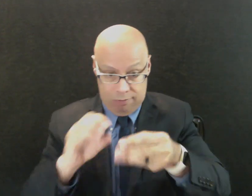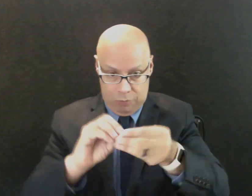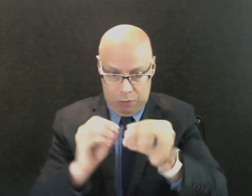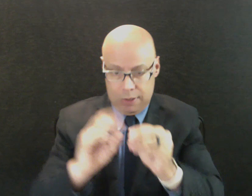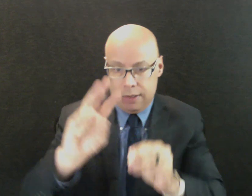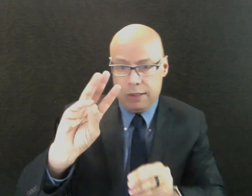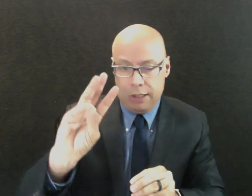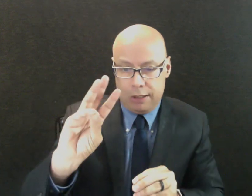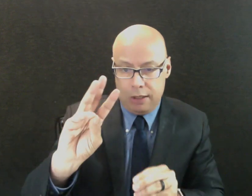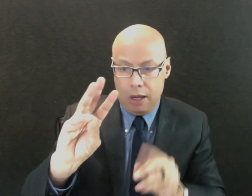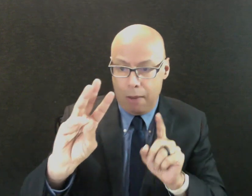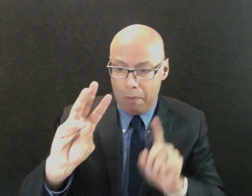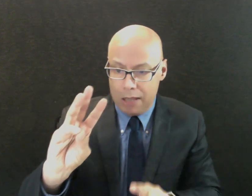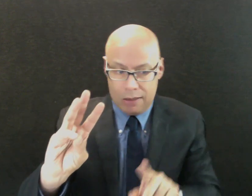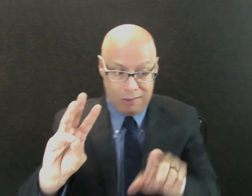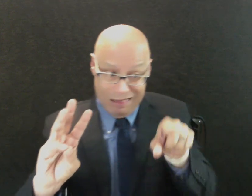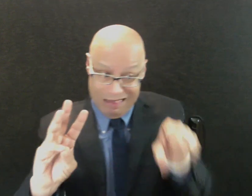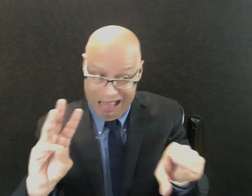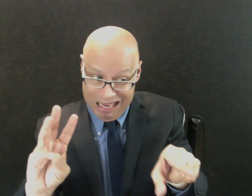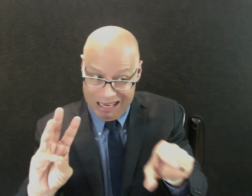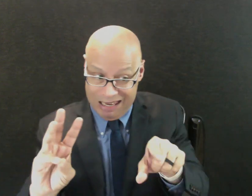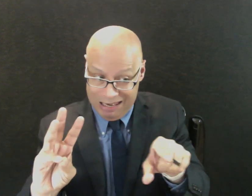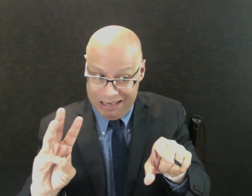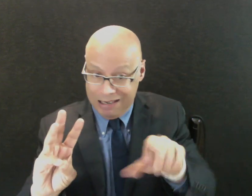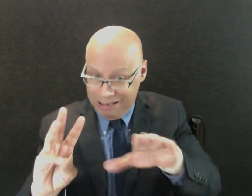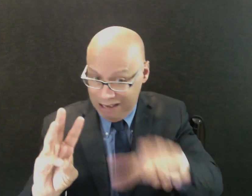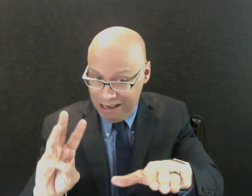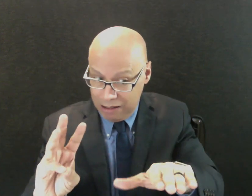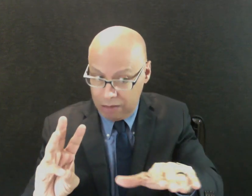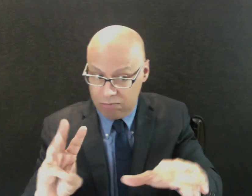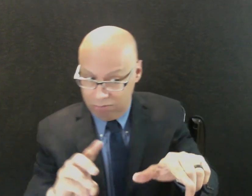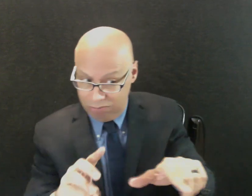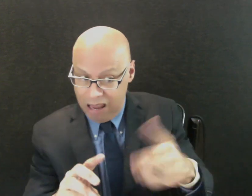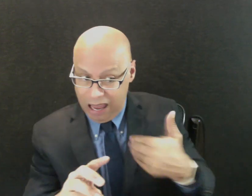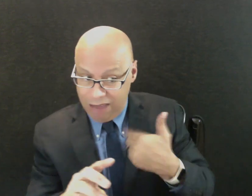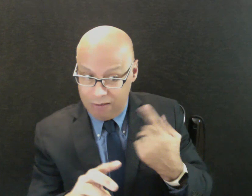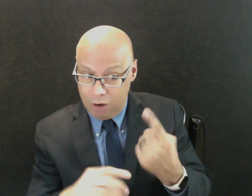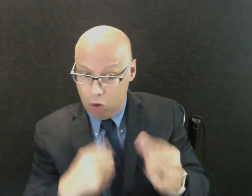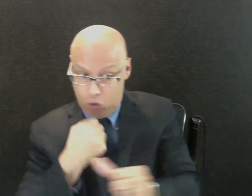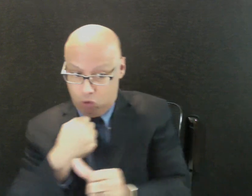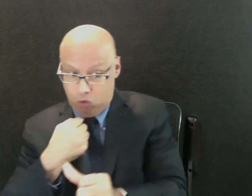be placed away from other children who may pose a threat.